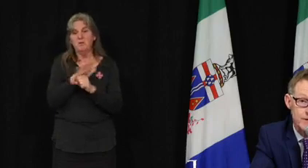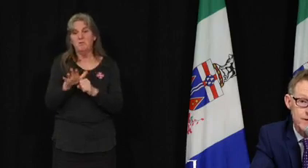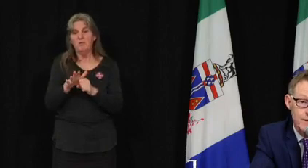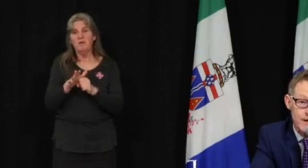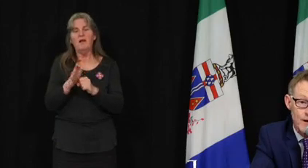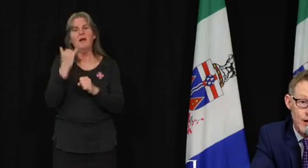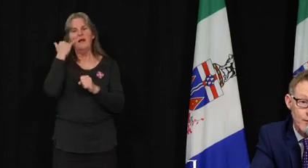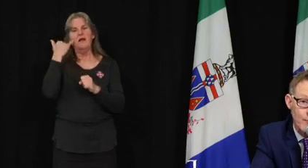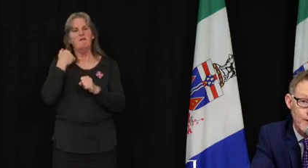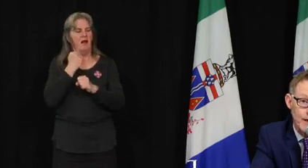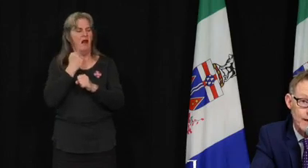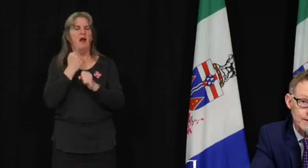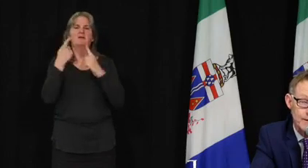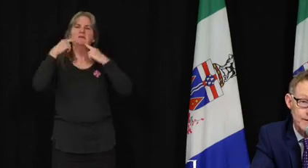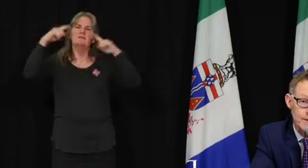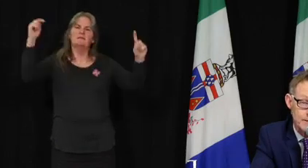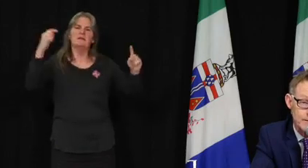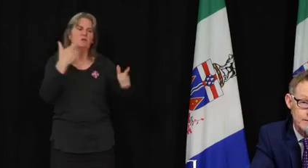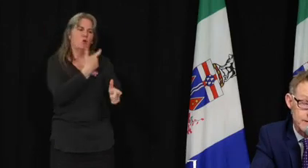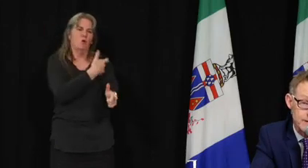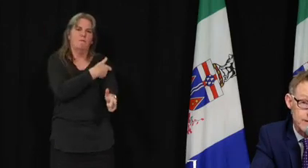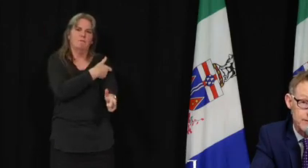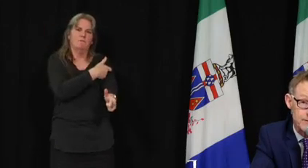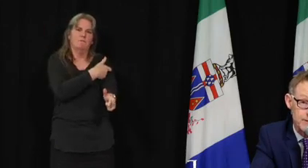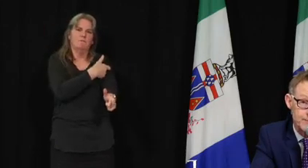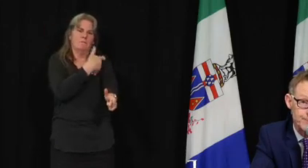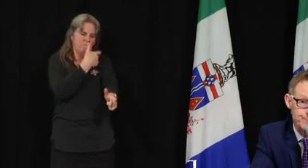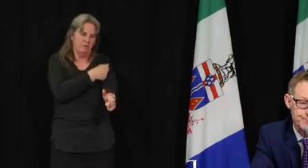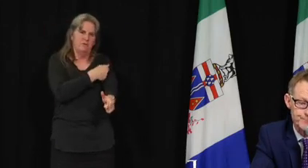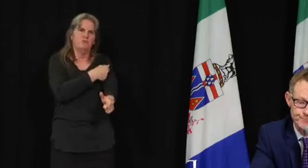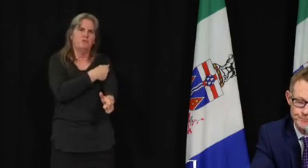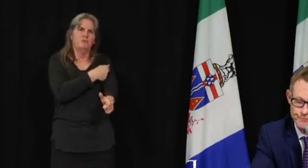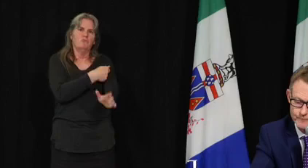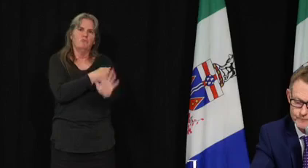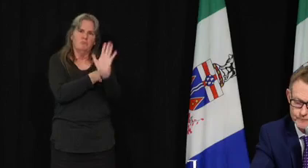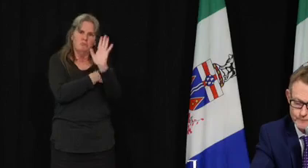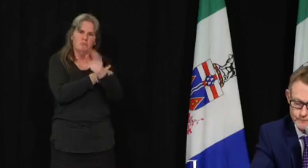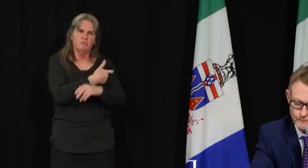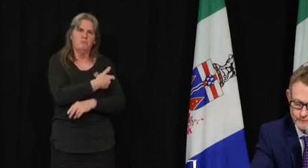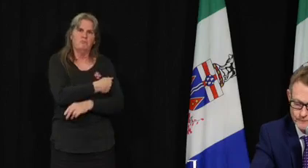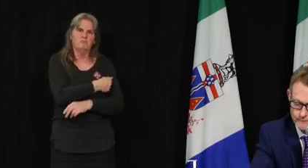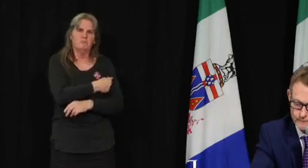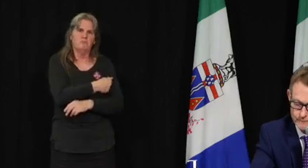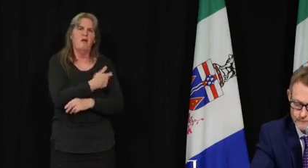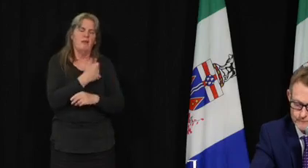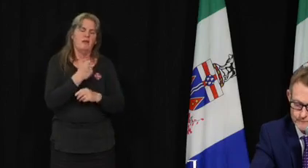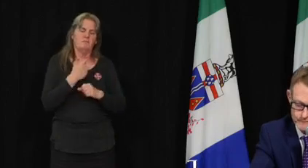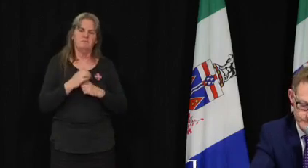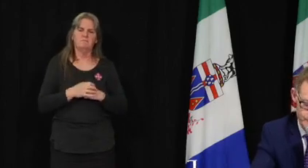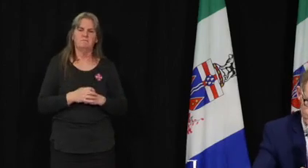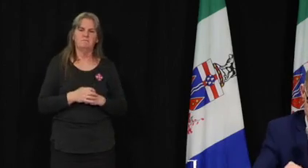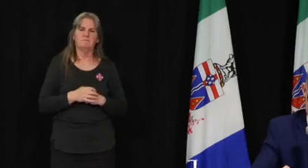vaccine that is available.